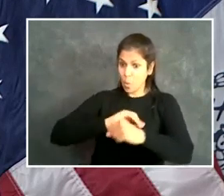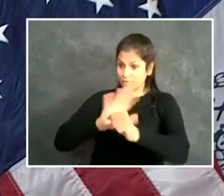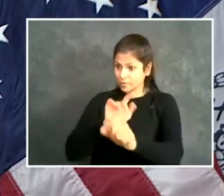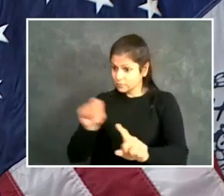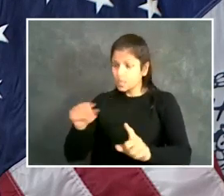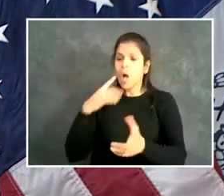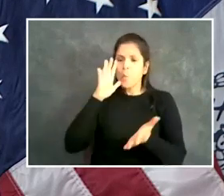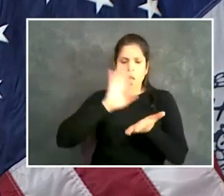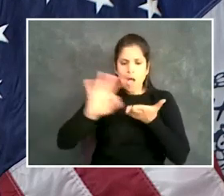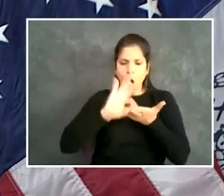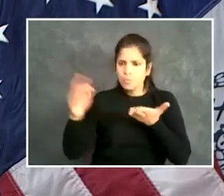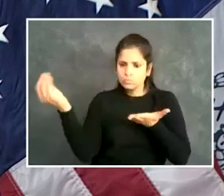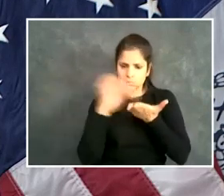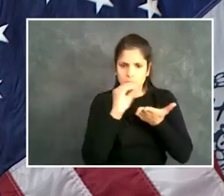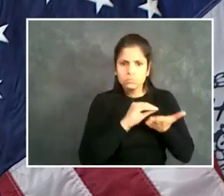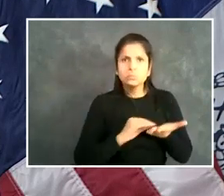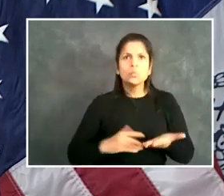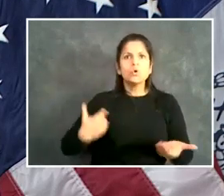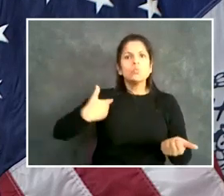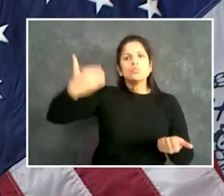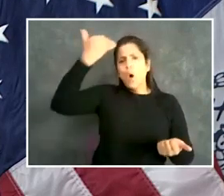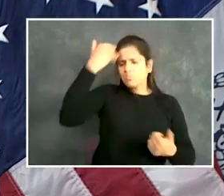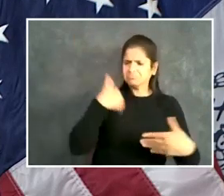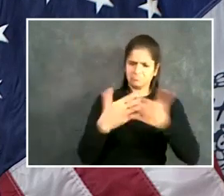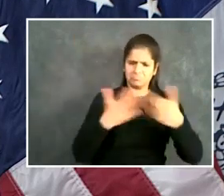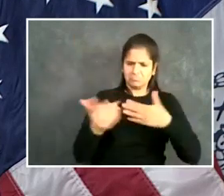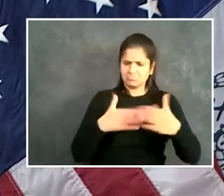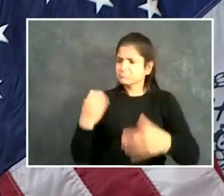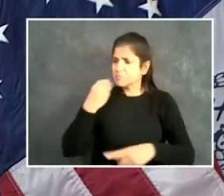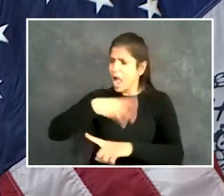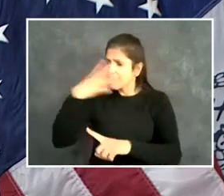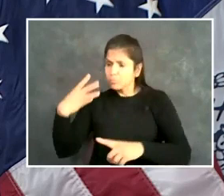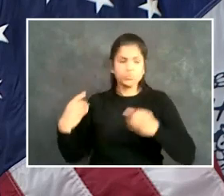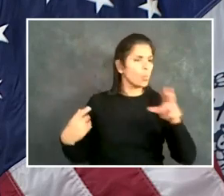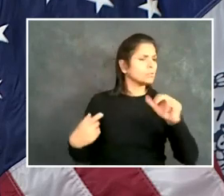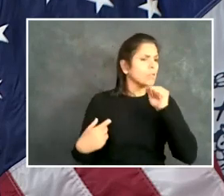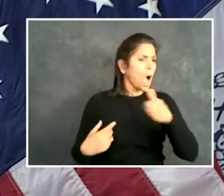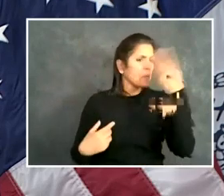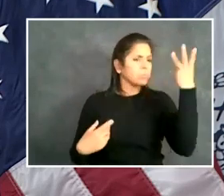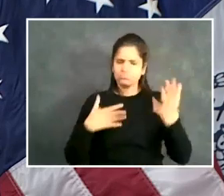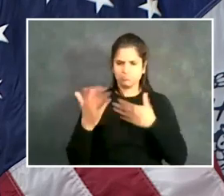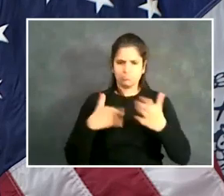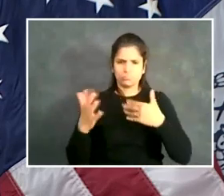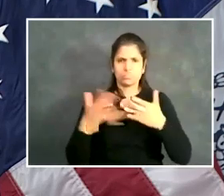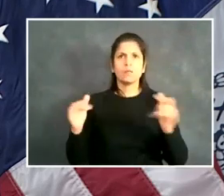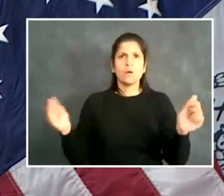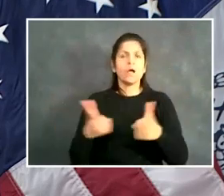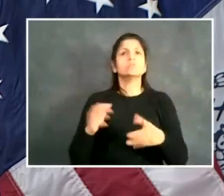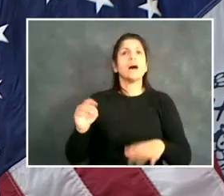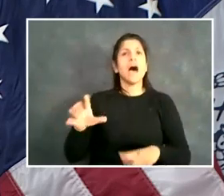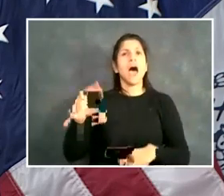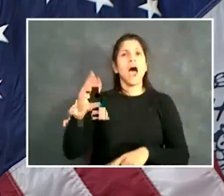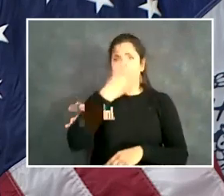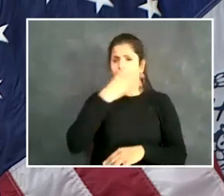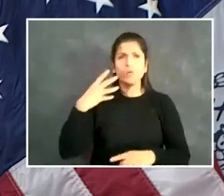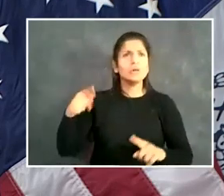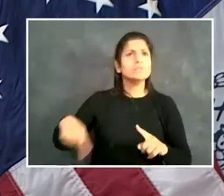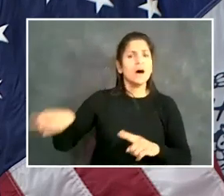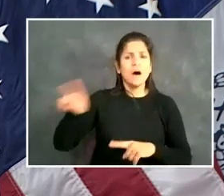THAT COULD BE LIFE-THREATENING TO YOU ARE AND YOUR FAMILY, THAT IT'S MORE IMPORTANT THAN ANYONE ELSE.